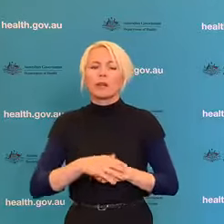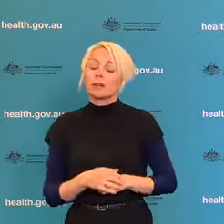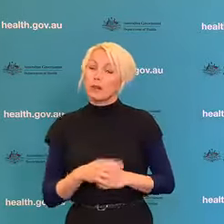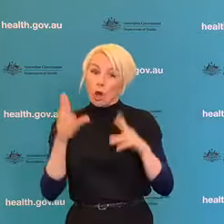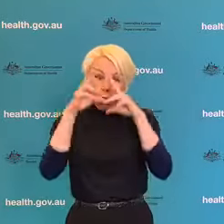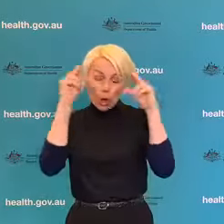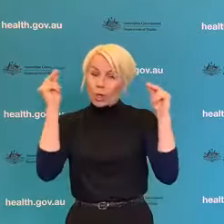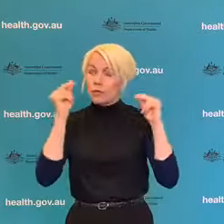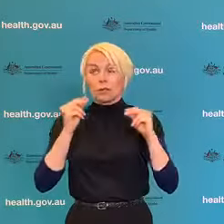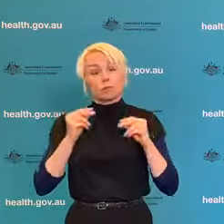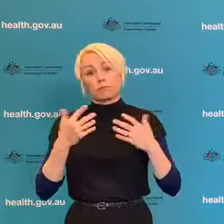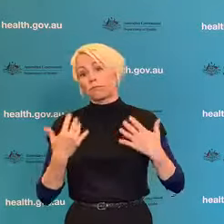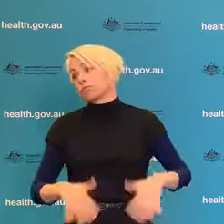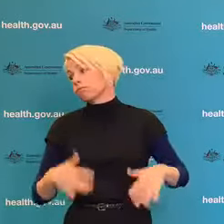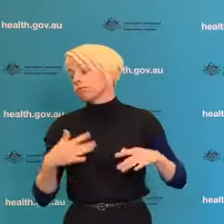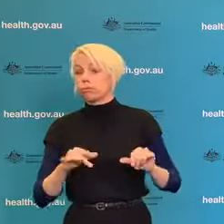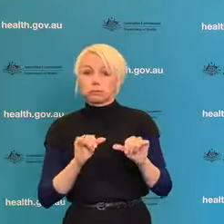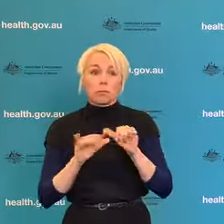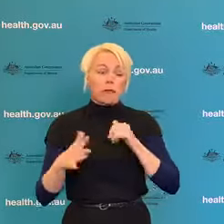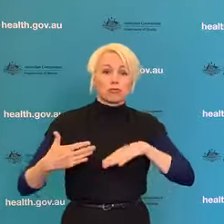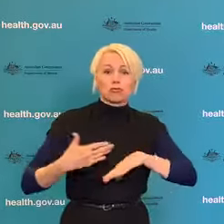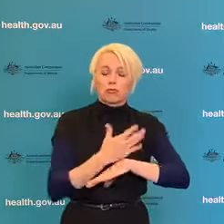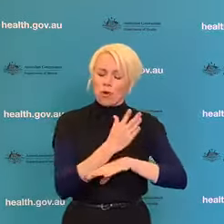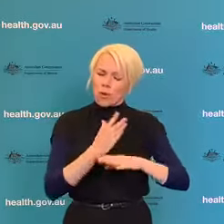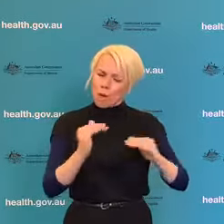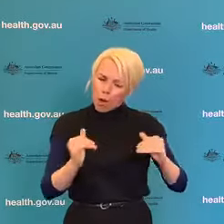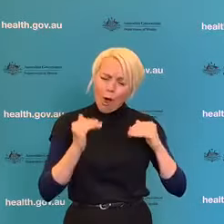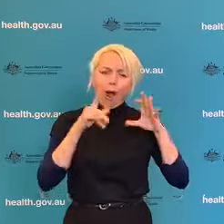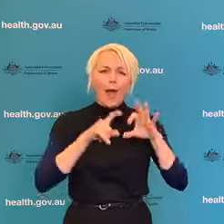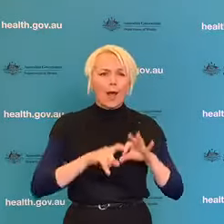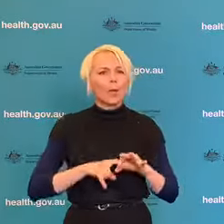to work and perform at the best of quality of care and very professionally